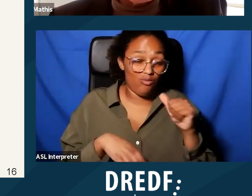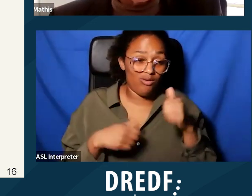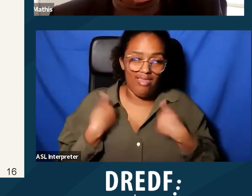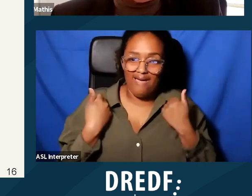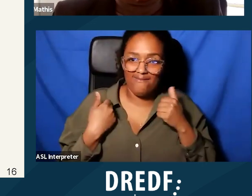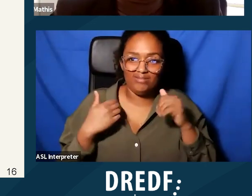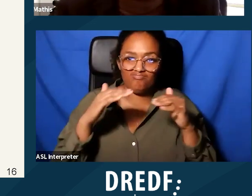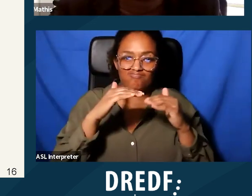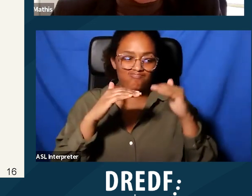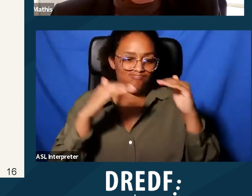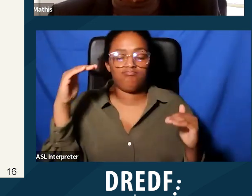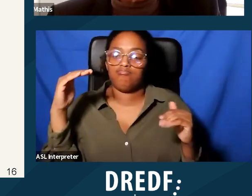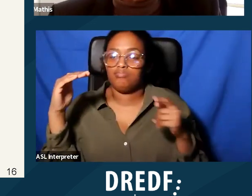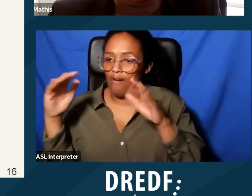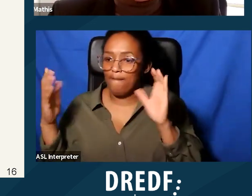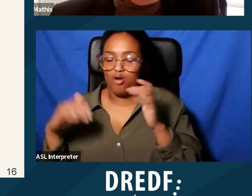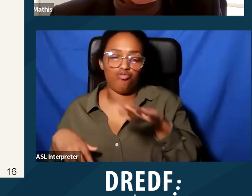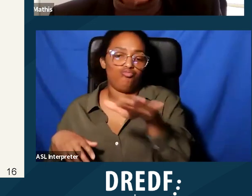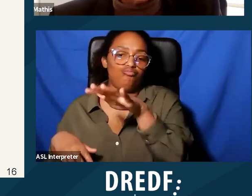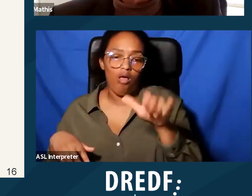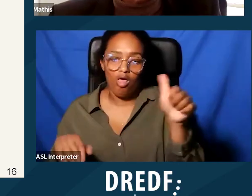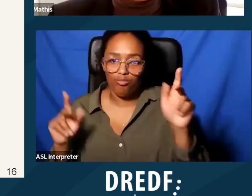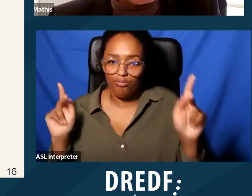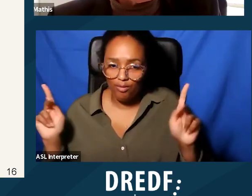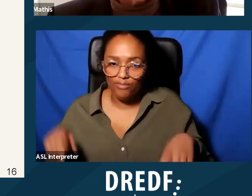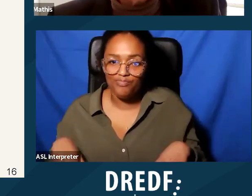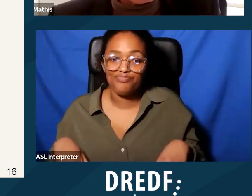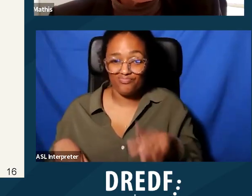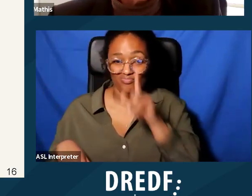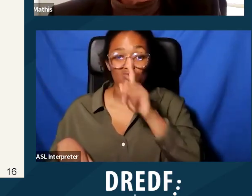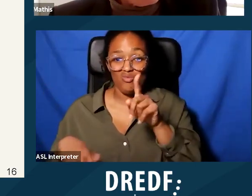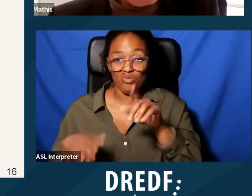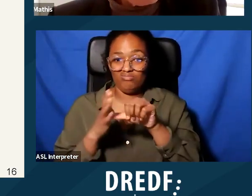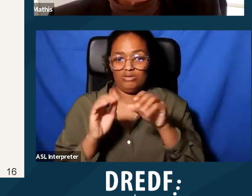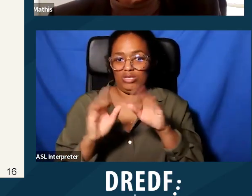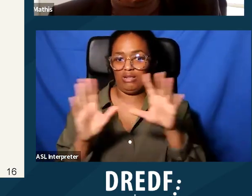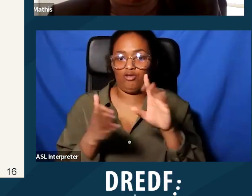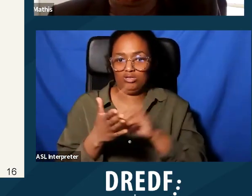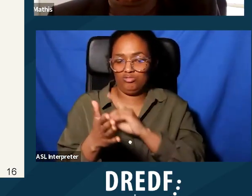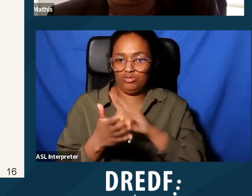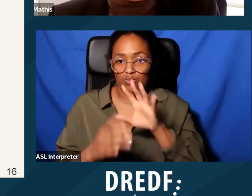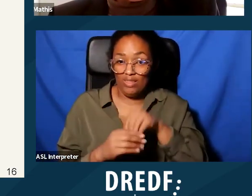non‑disabled life. And so the rule talks about that and when it is discrimination